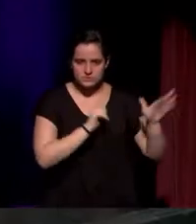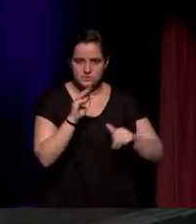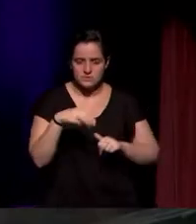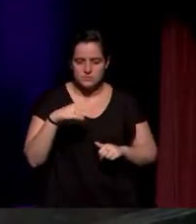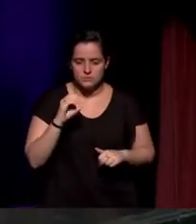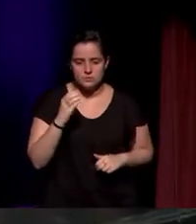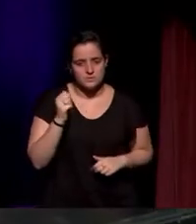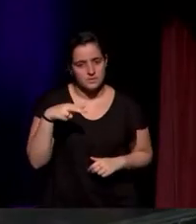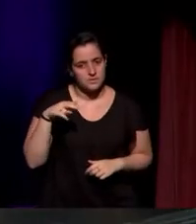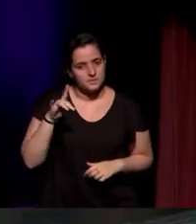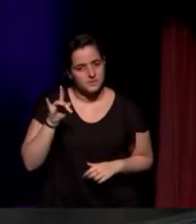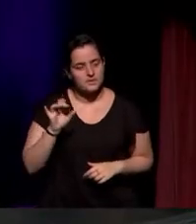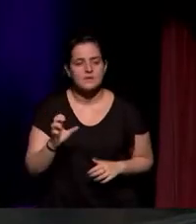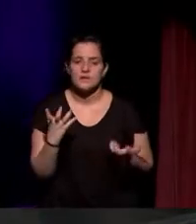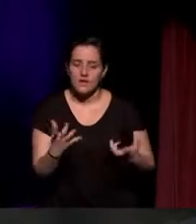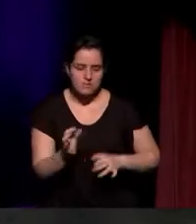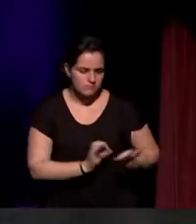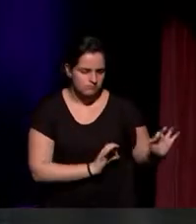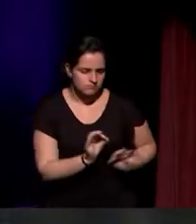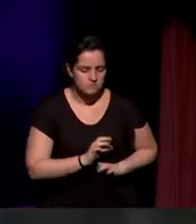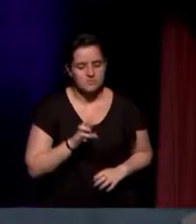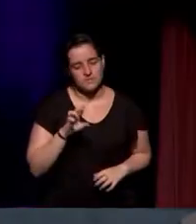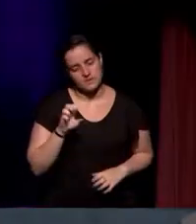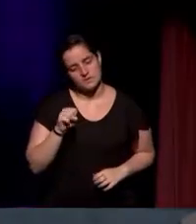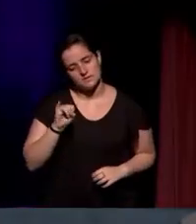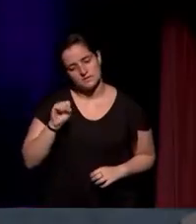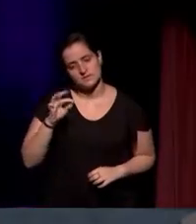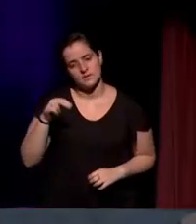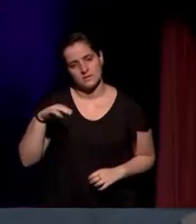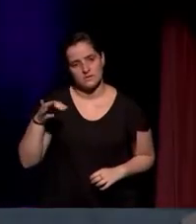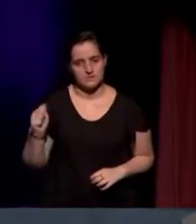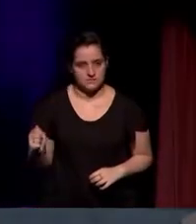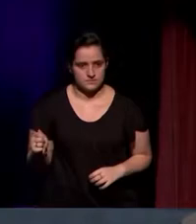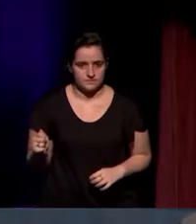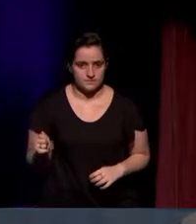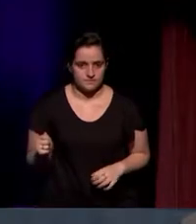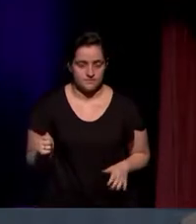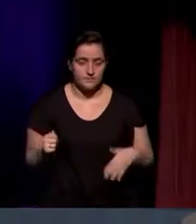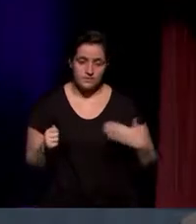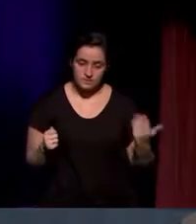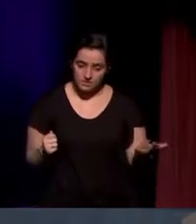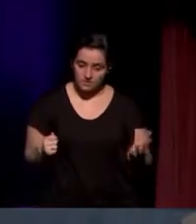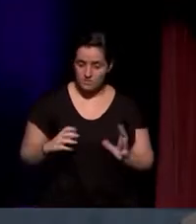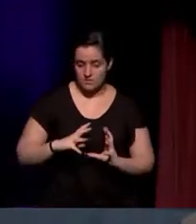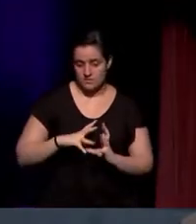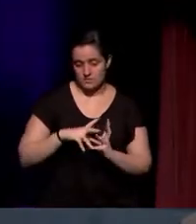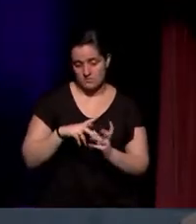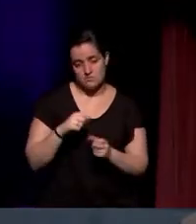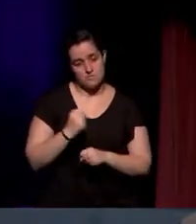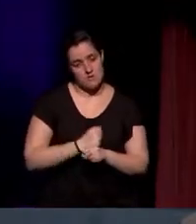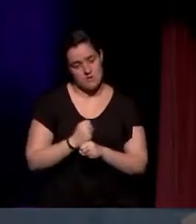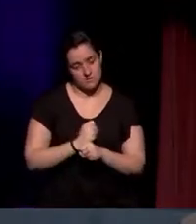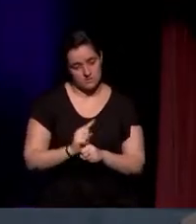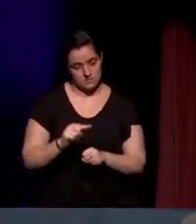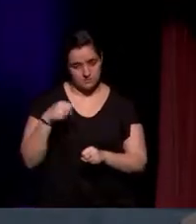in organizing resistance, and this is how Mondlane then it is organized, goes to Tanzania